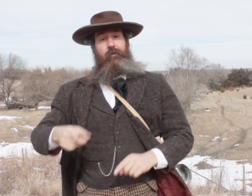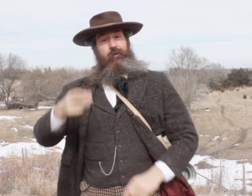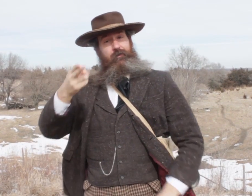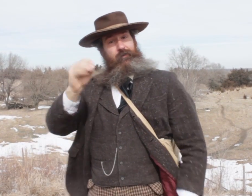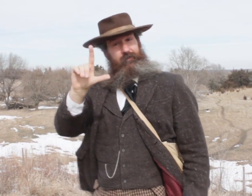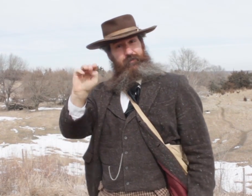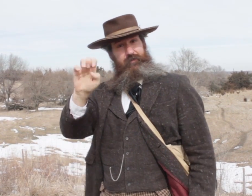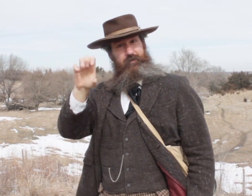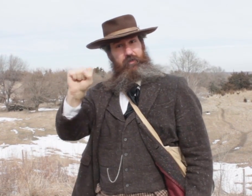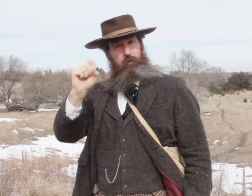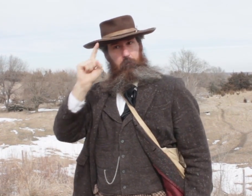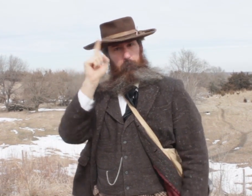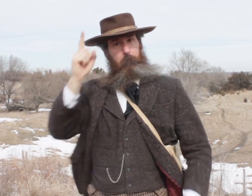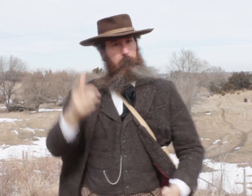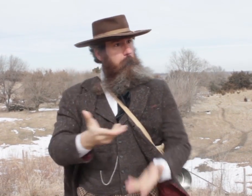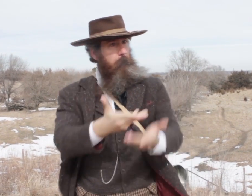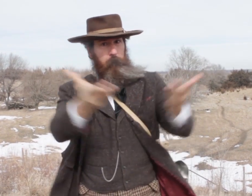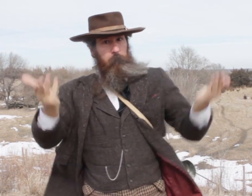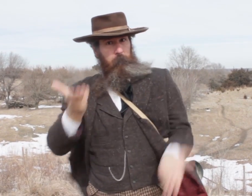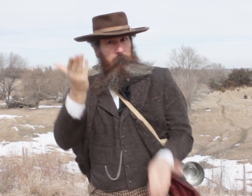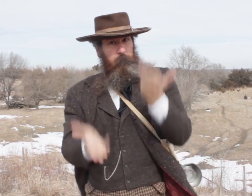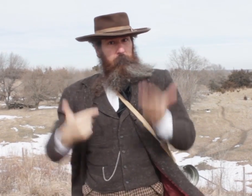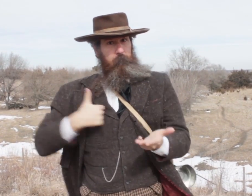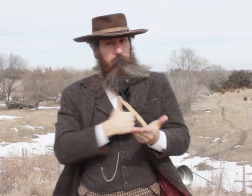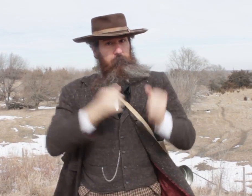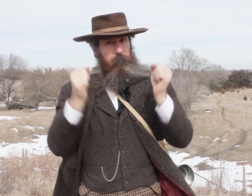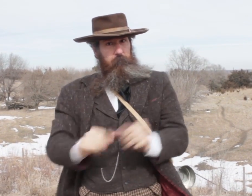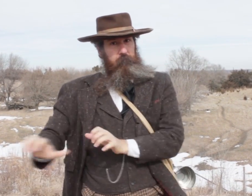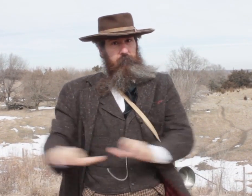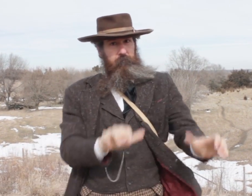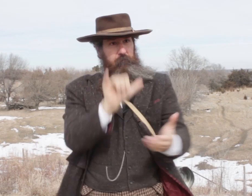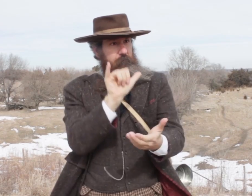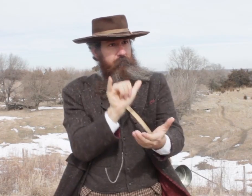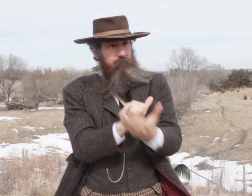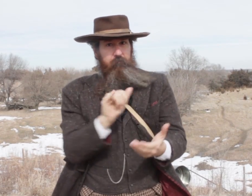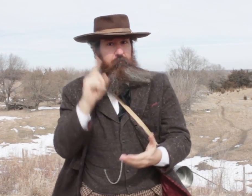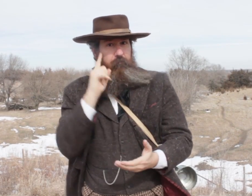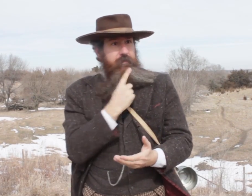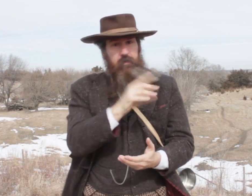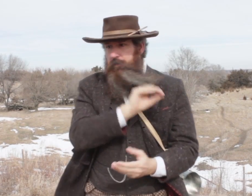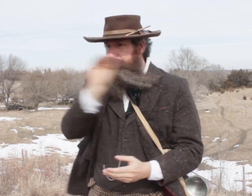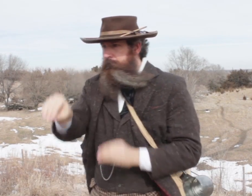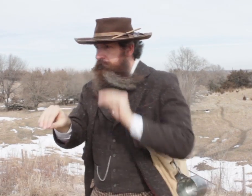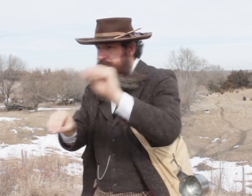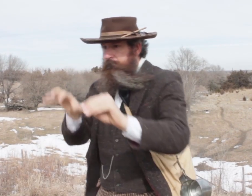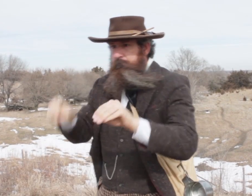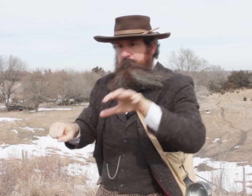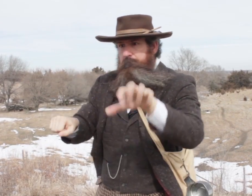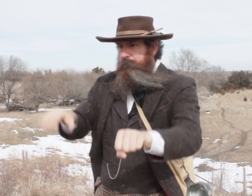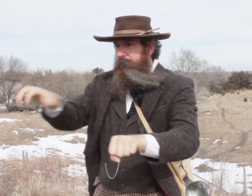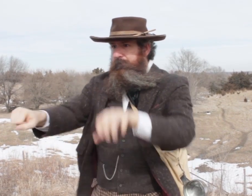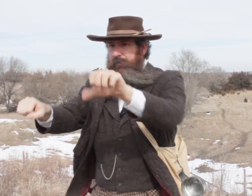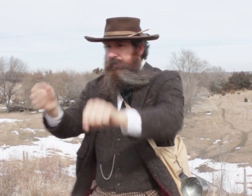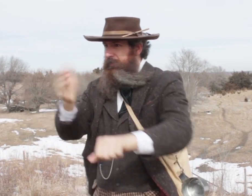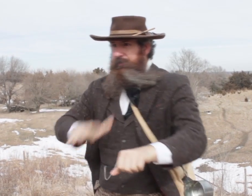Holmes asked if deaf and hard of hearing people could come and claim lands side-by-side and